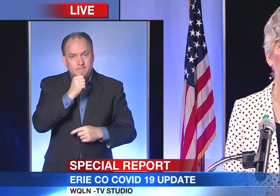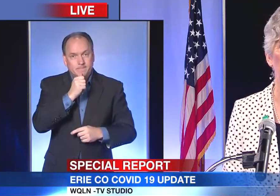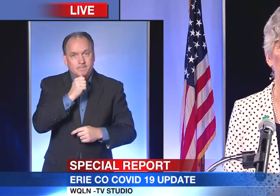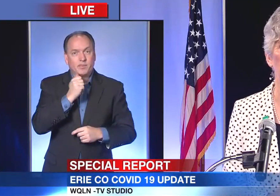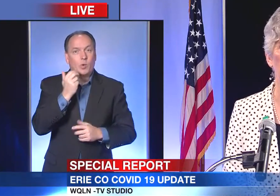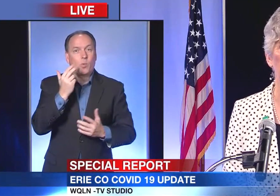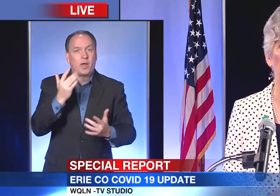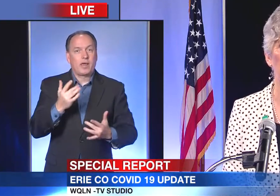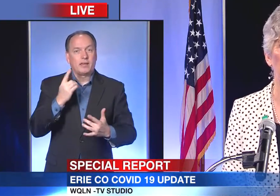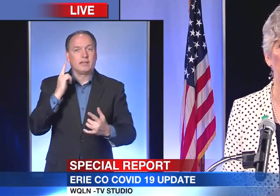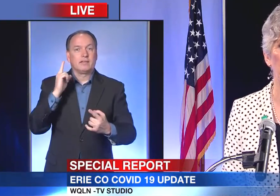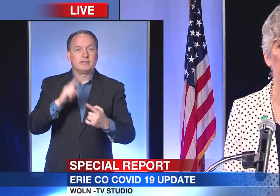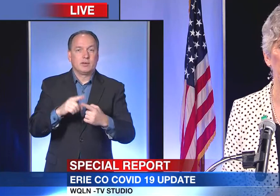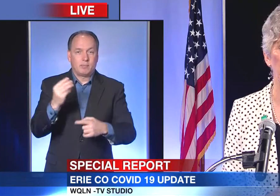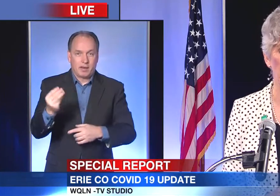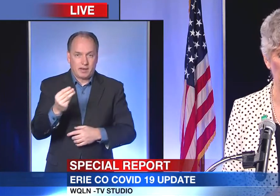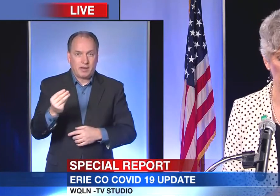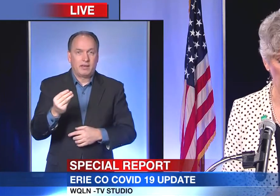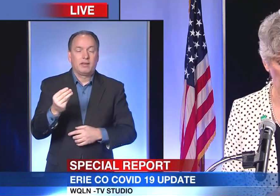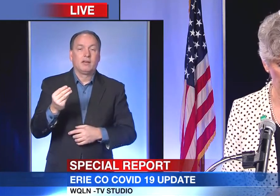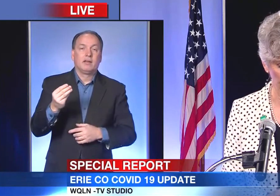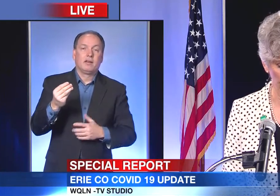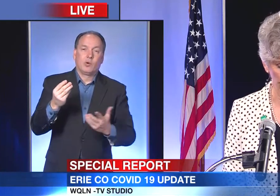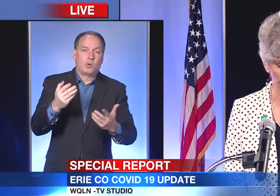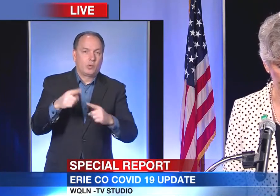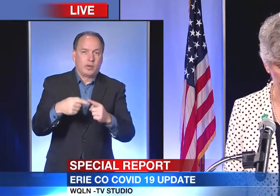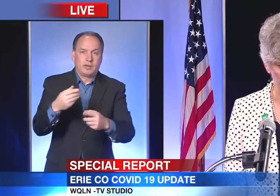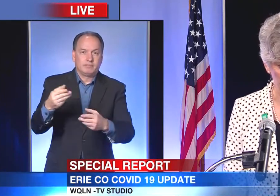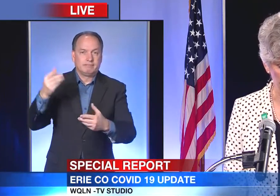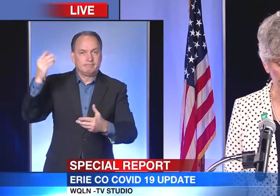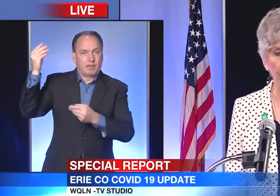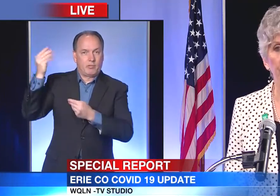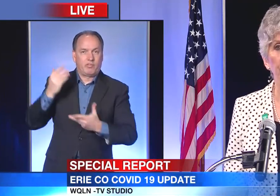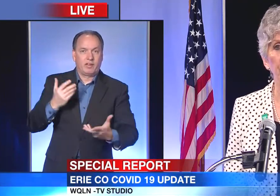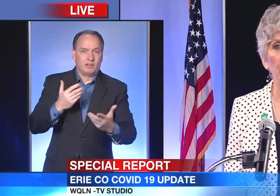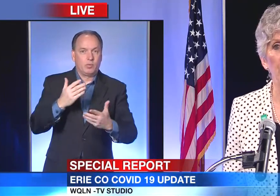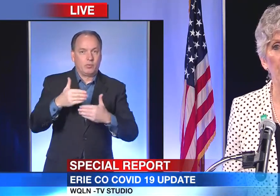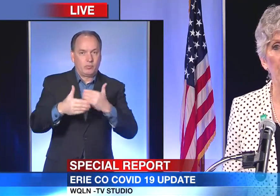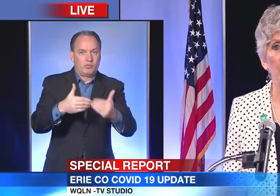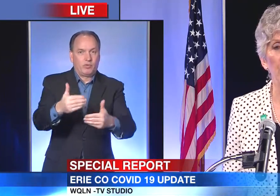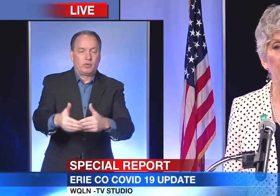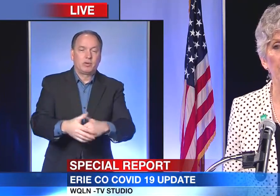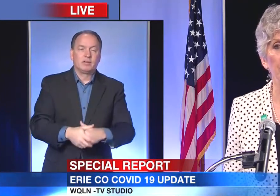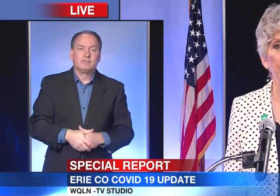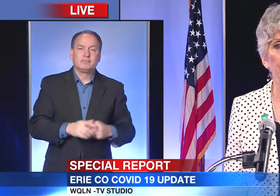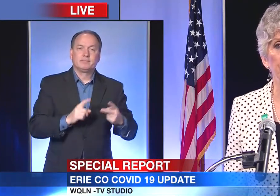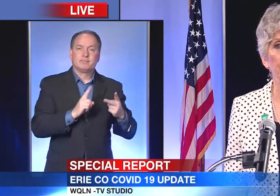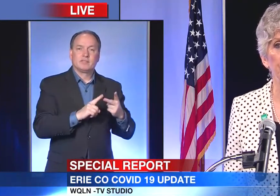NOW. BUT WE WILL WAIT UNTIL MONDAY OR AS SOON AS IT COMES OUT, AND